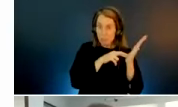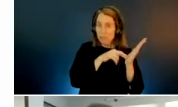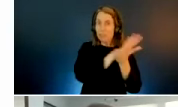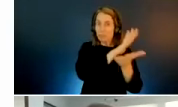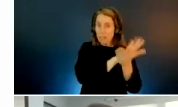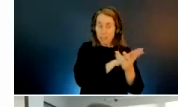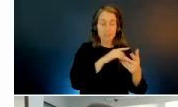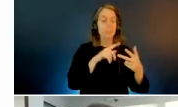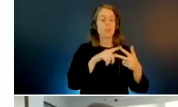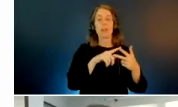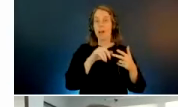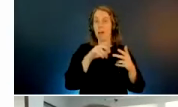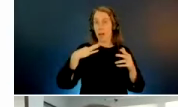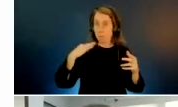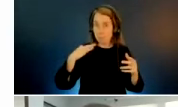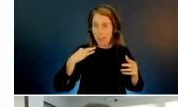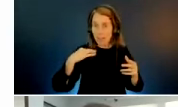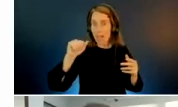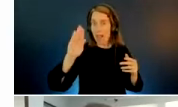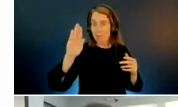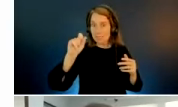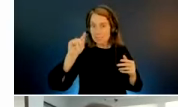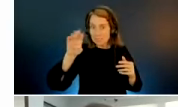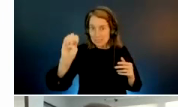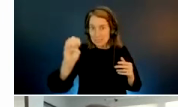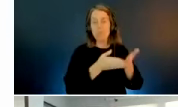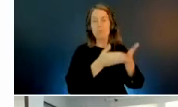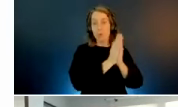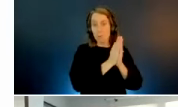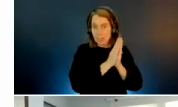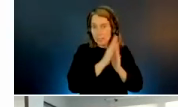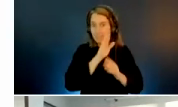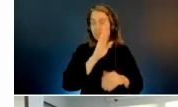find um a schedule of elections that's where you're going to find the information about